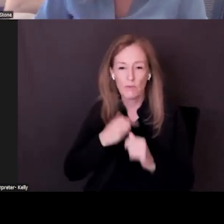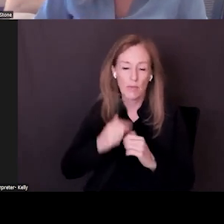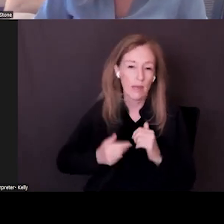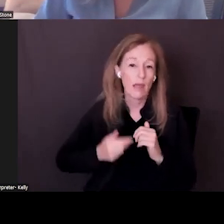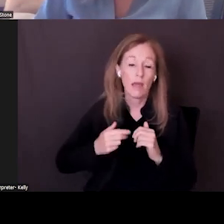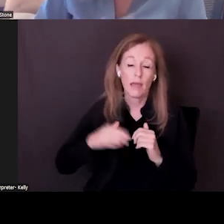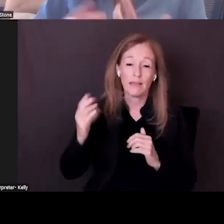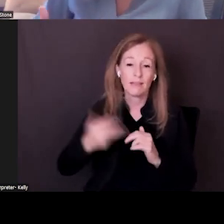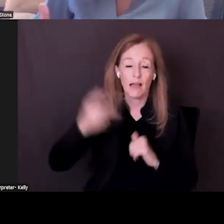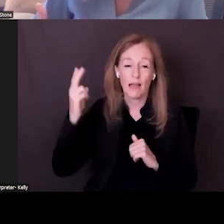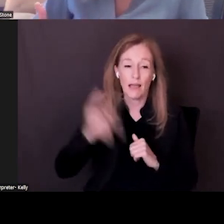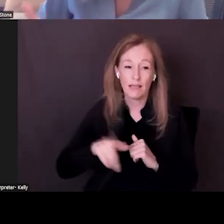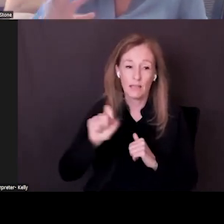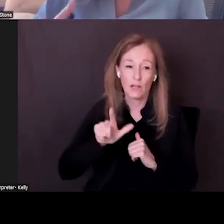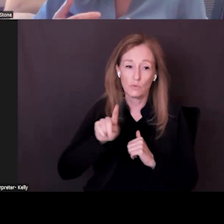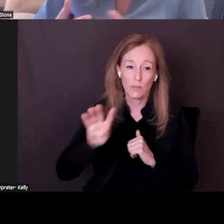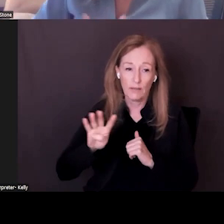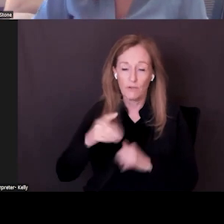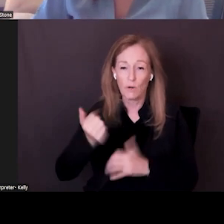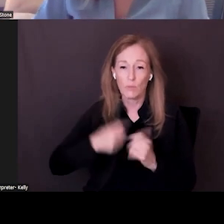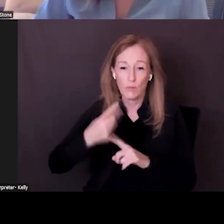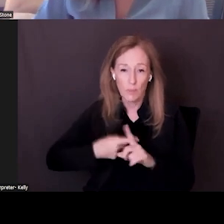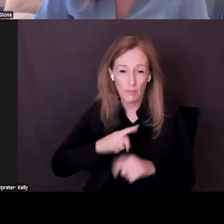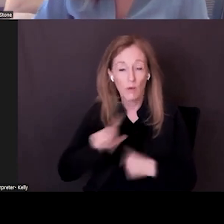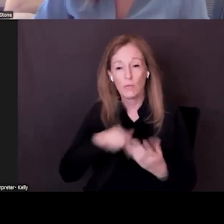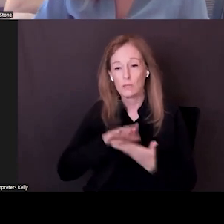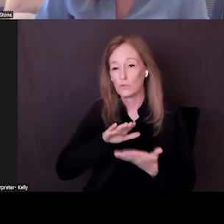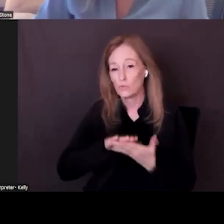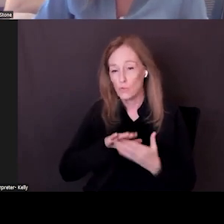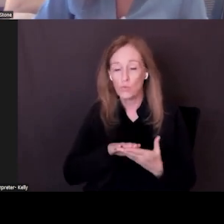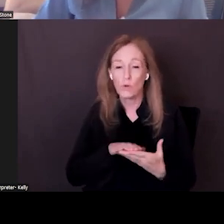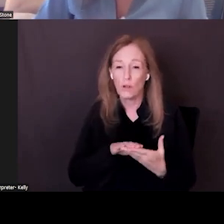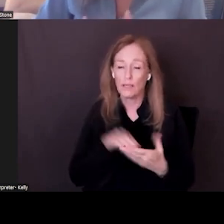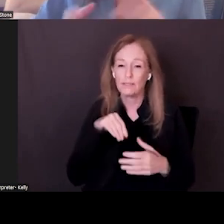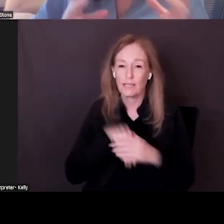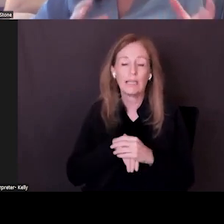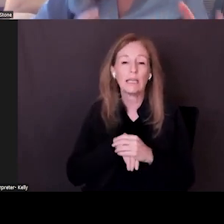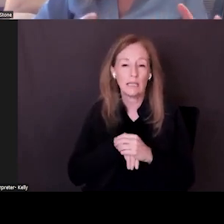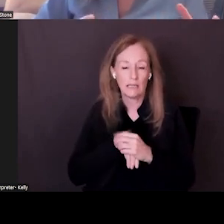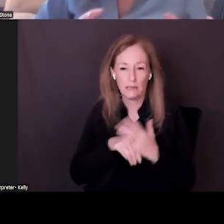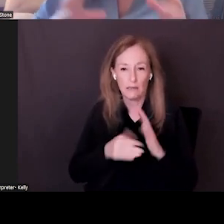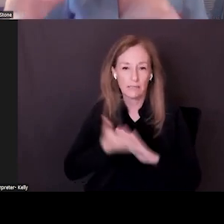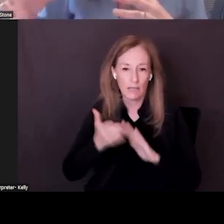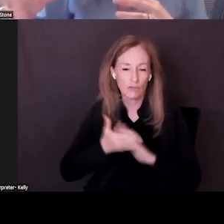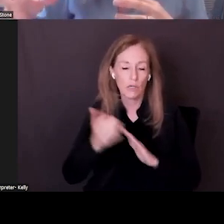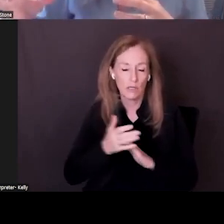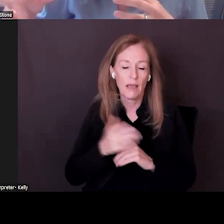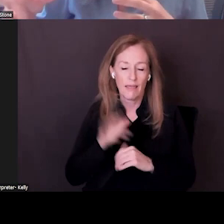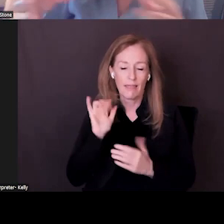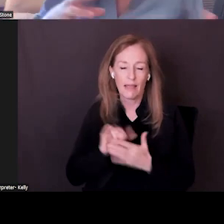MONTH. WHEN SCHOOL IS IN SESSION, THAT IS HIGHER. THOSE ARE NOT THE ONES IN THE 6